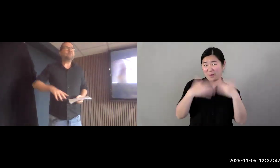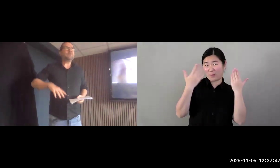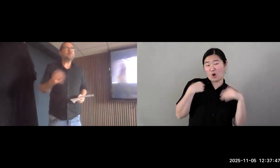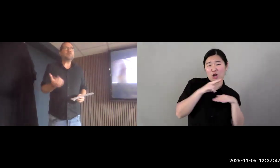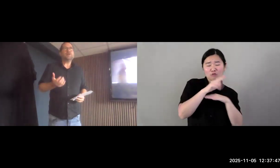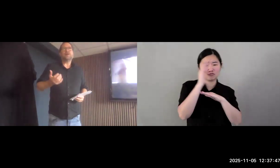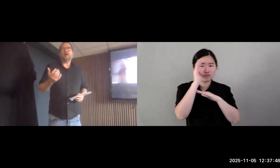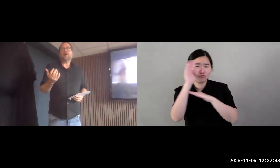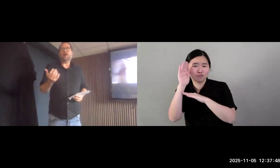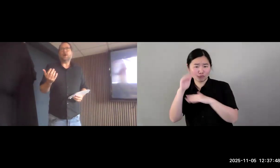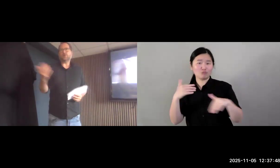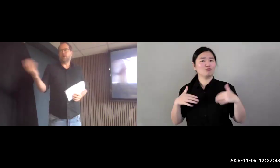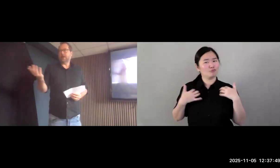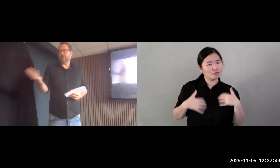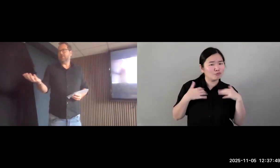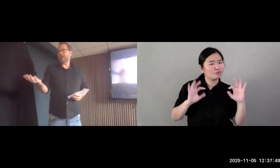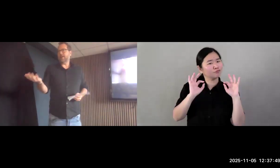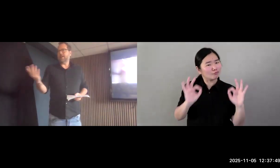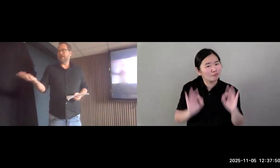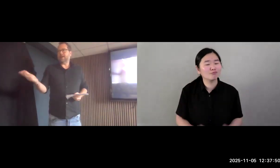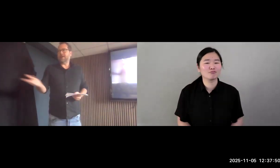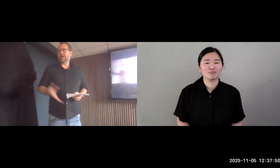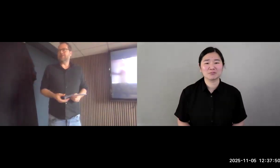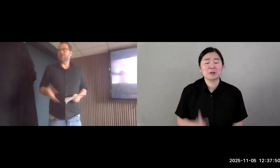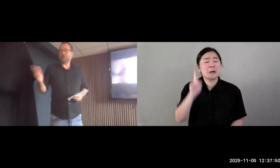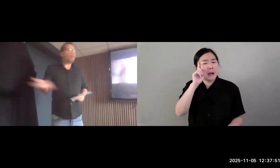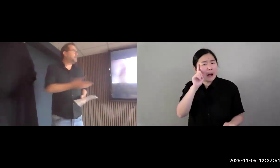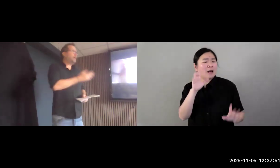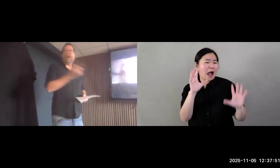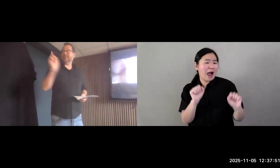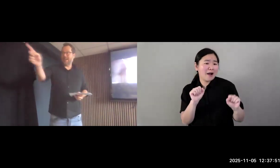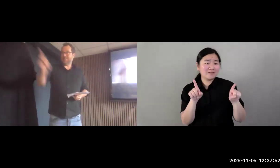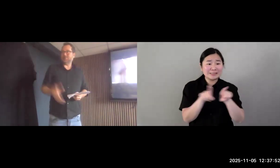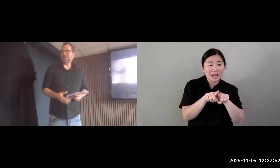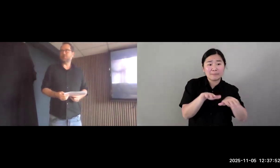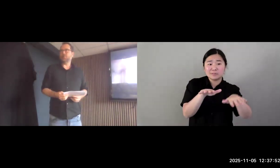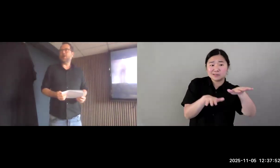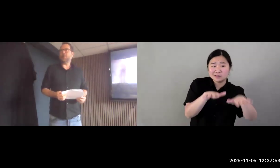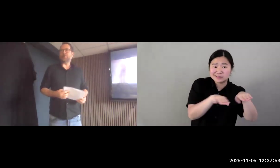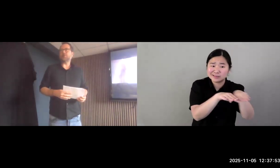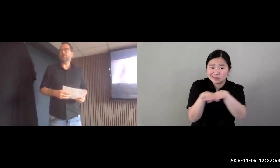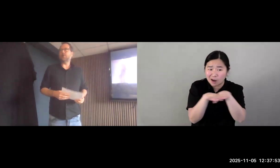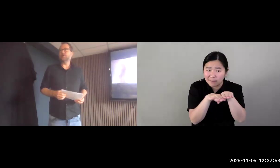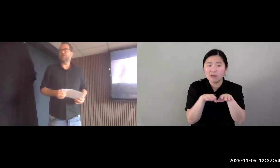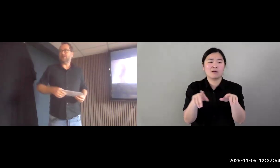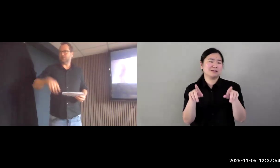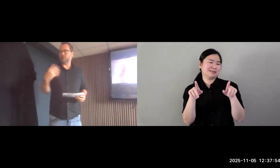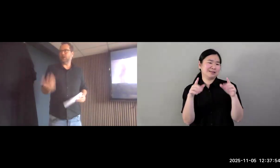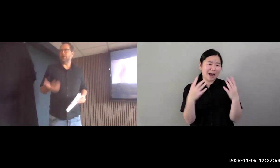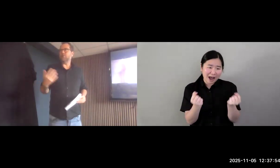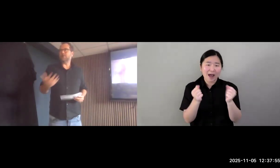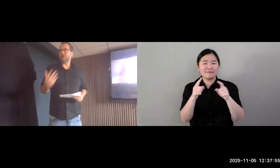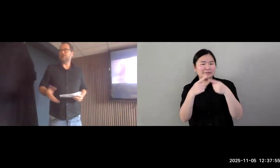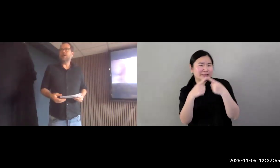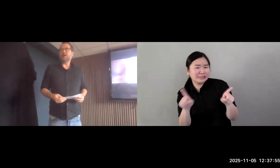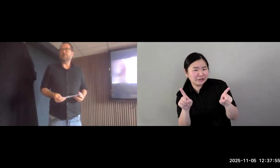First also, yesterday I had dinner with Gerardo and Kate, who's here as well. We talked about the fact that historical linguistics